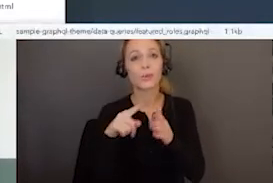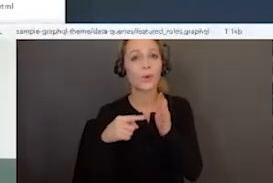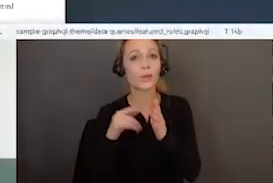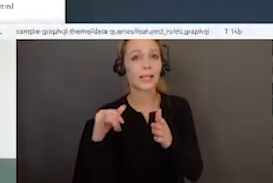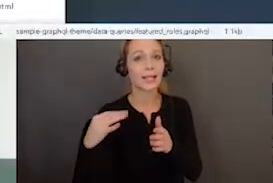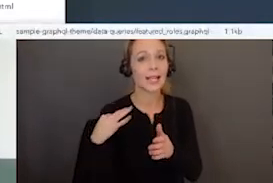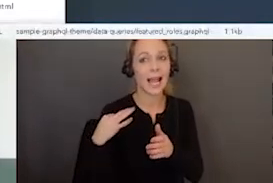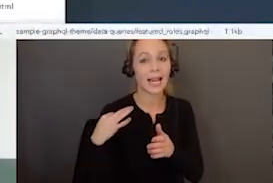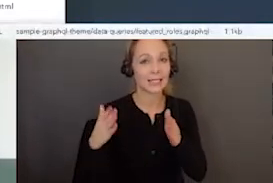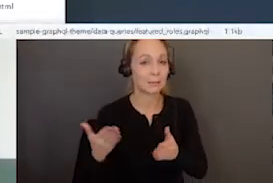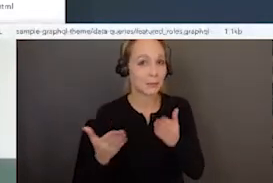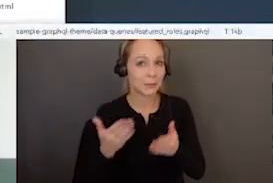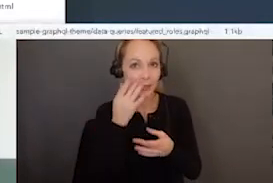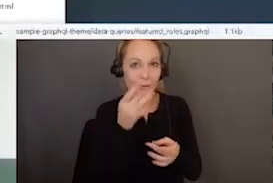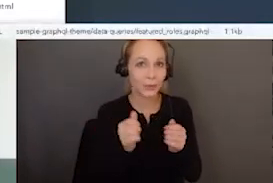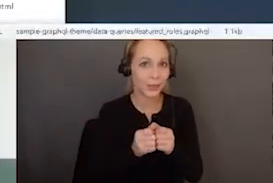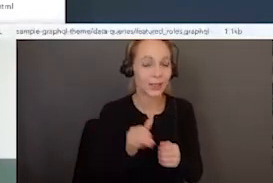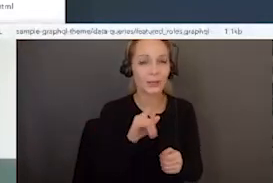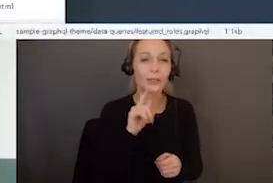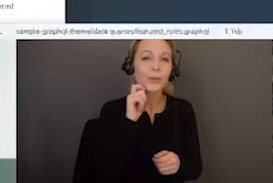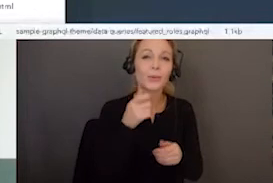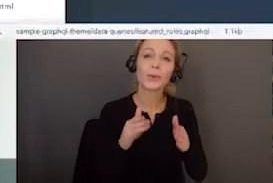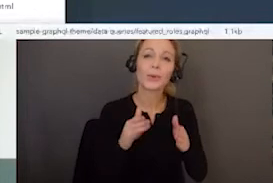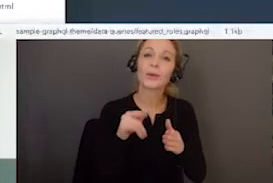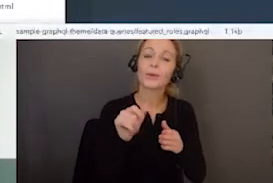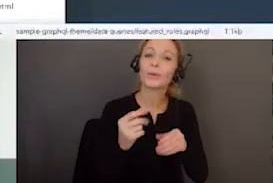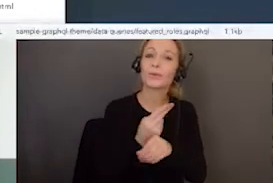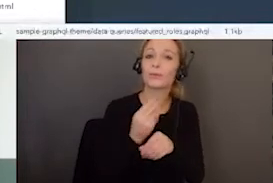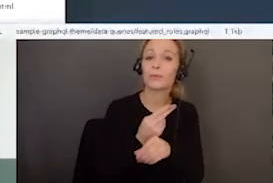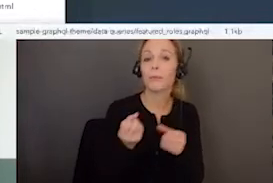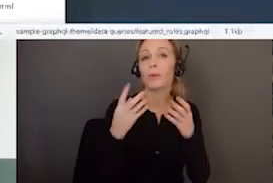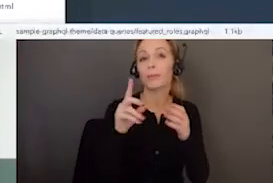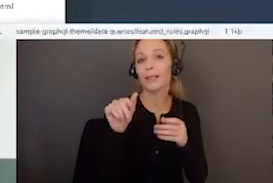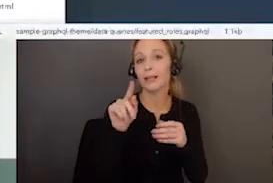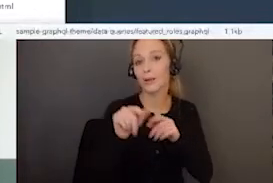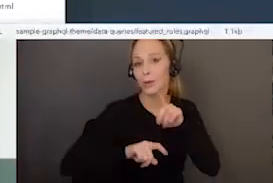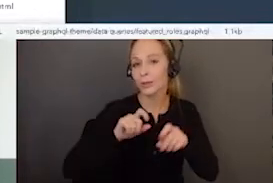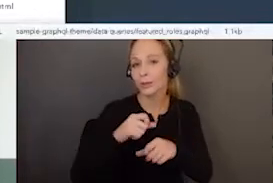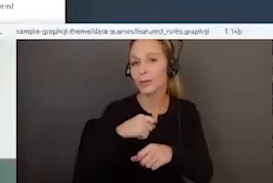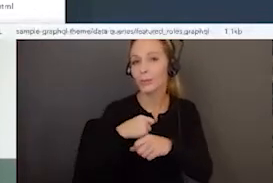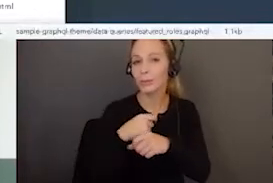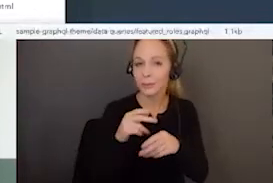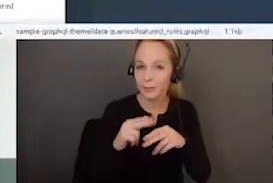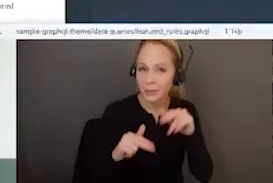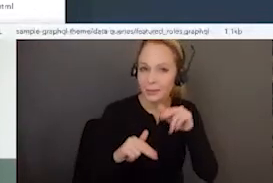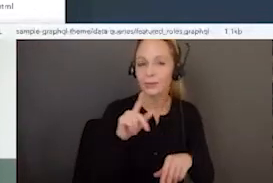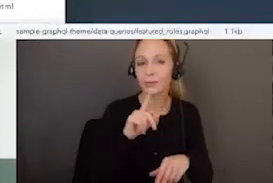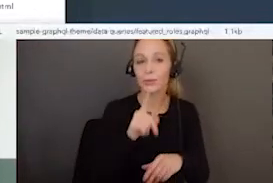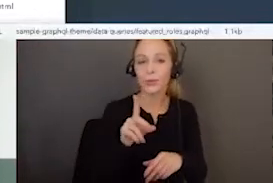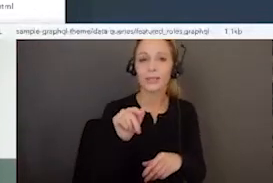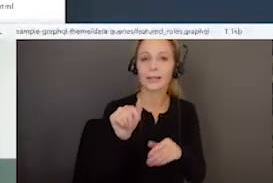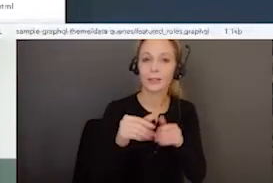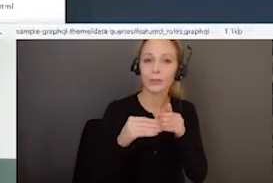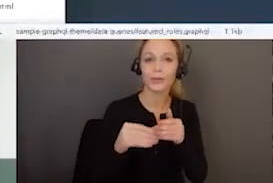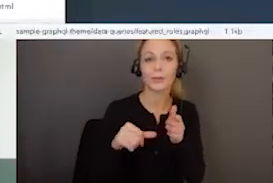INTERESTED IN. THIS IS A REALLY COOL WAY TO USE MULTIPLE DATA QUERIES TO BUILD A TRULY DATA-DRIVEN PAGE.